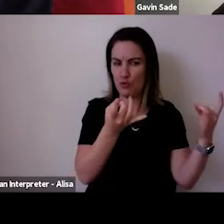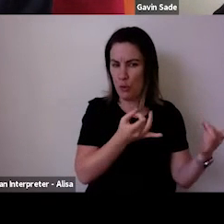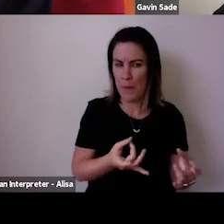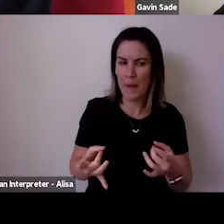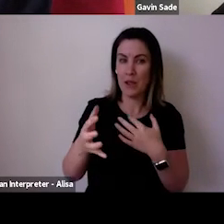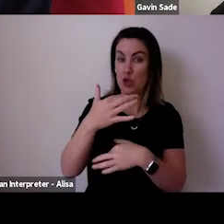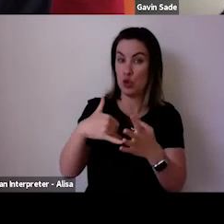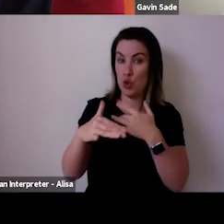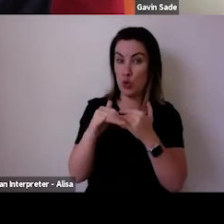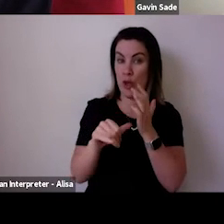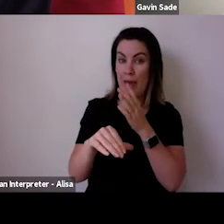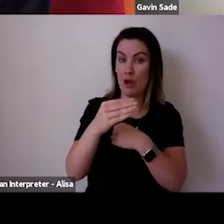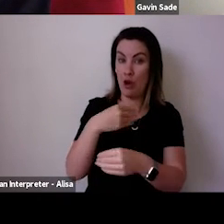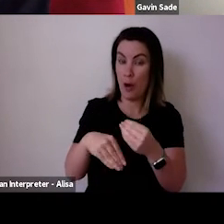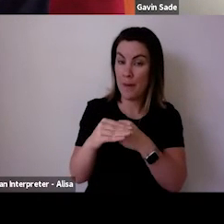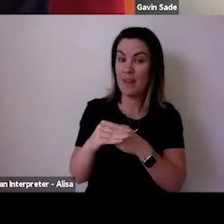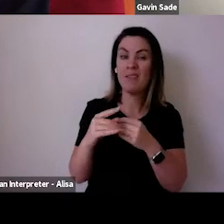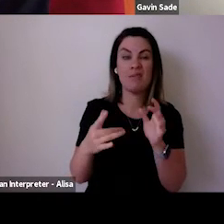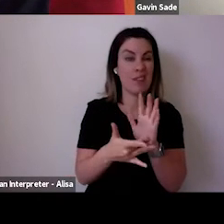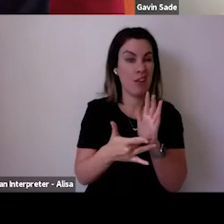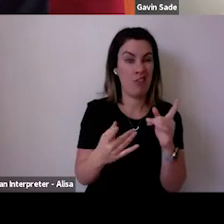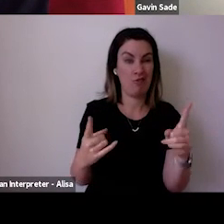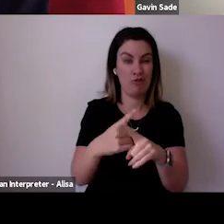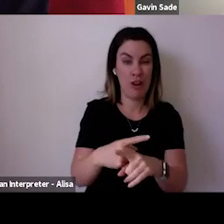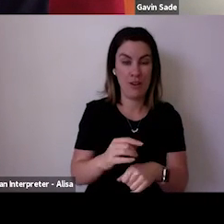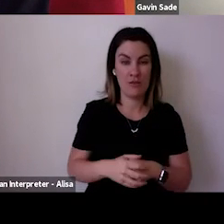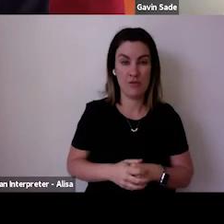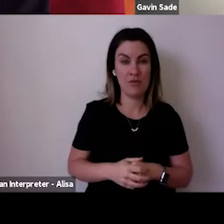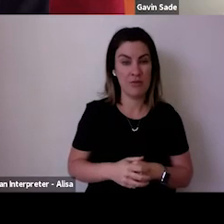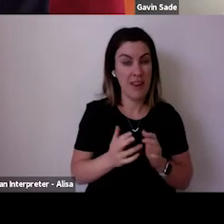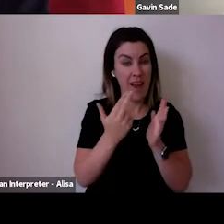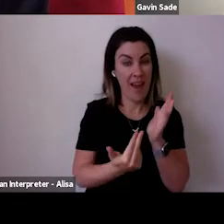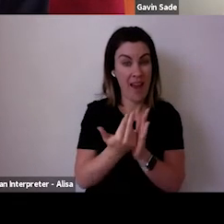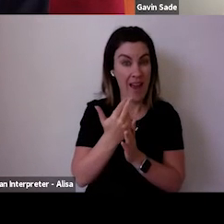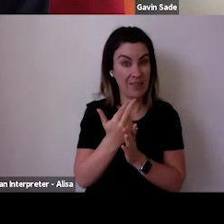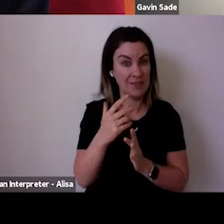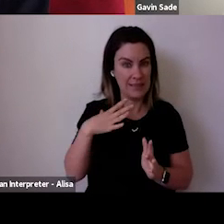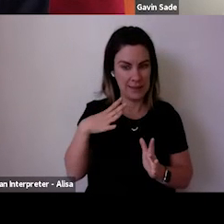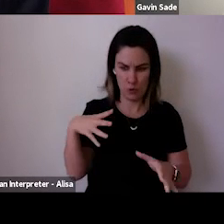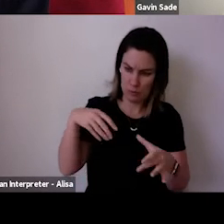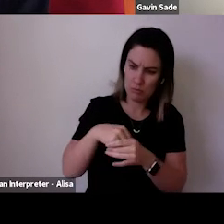And injuring artists play a key role in shaping the ways in which that change plays out. Thanks Lena.